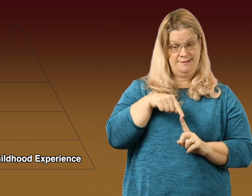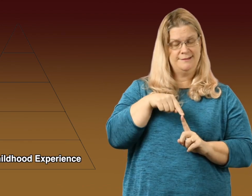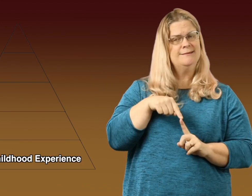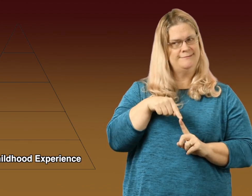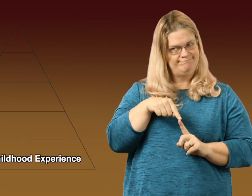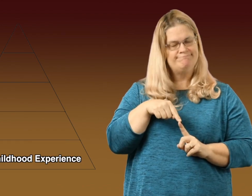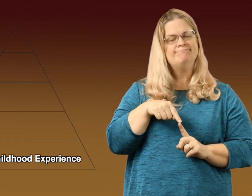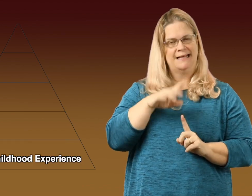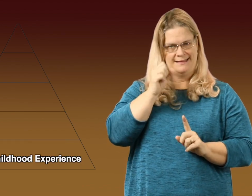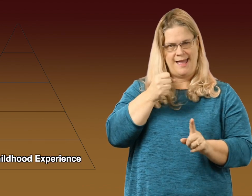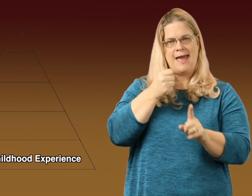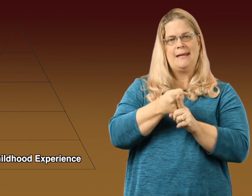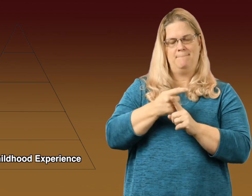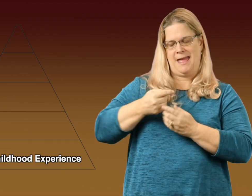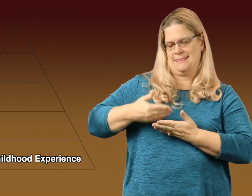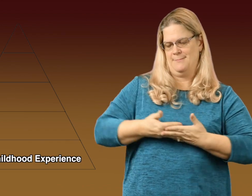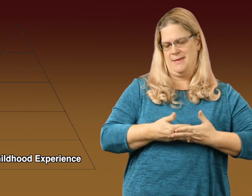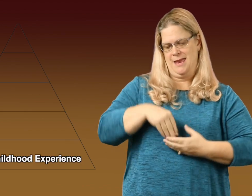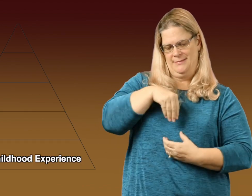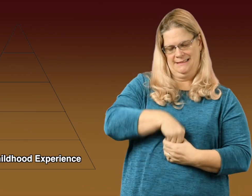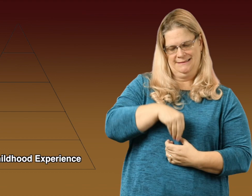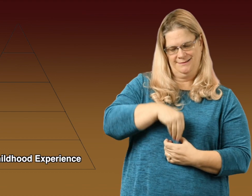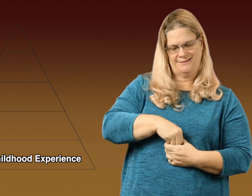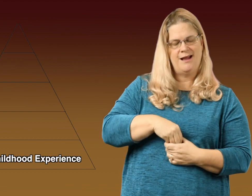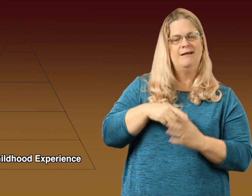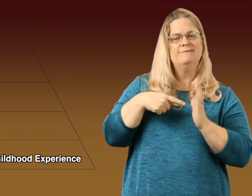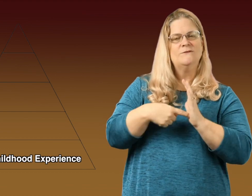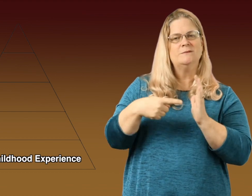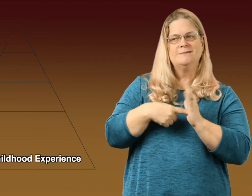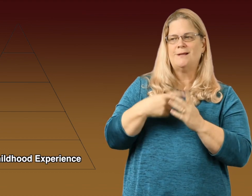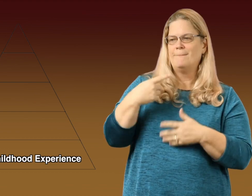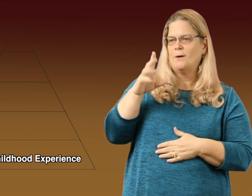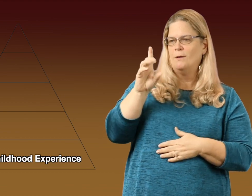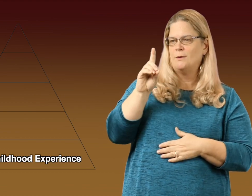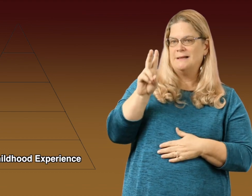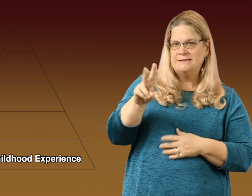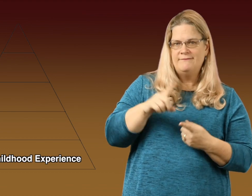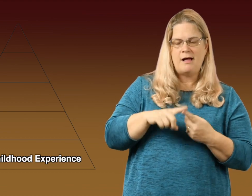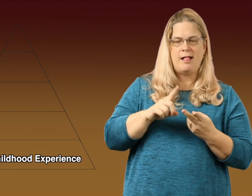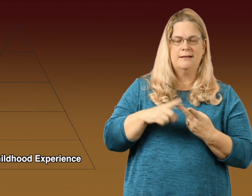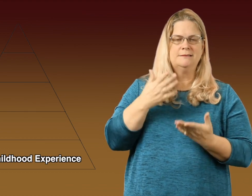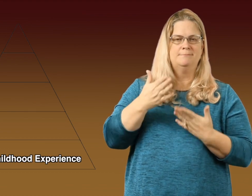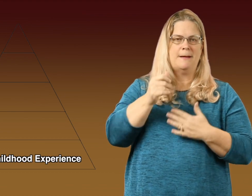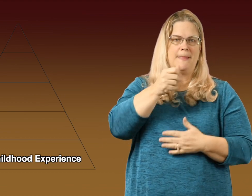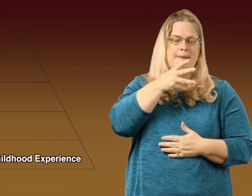The baby in the womb can actually experience trauma,